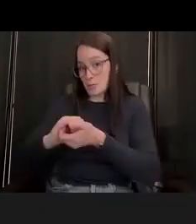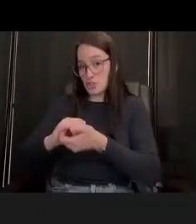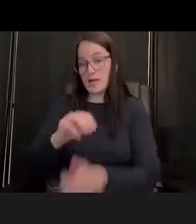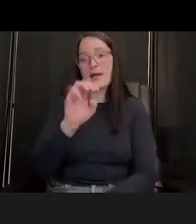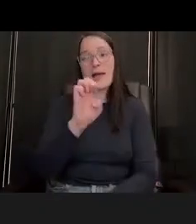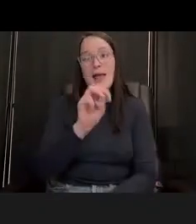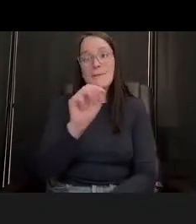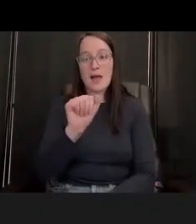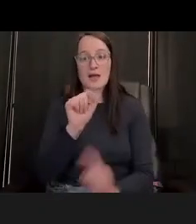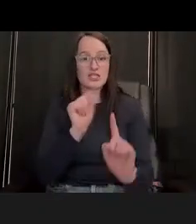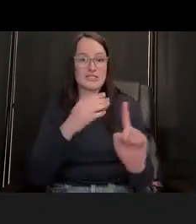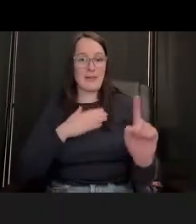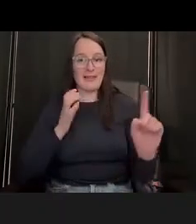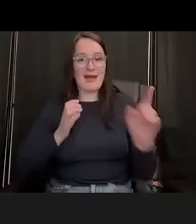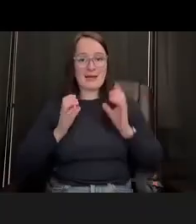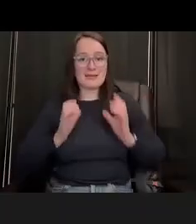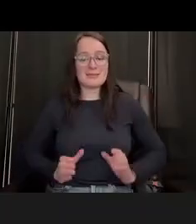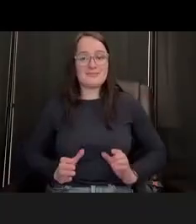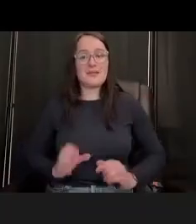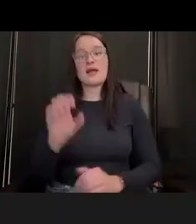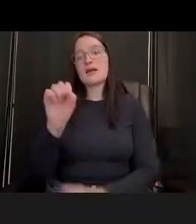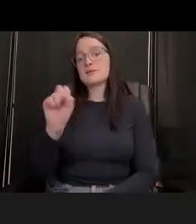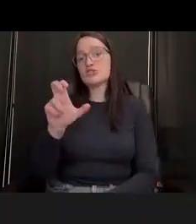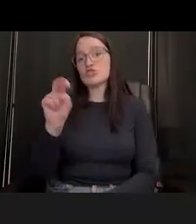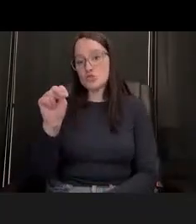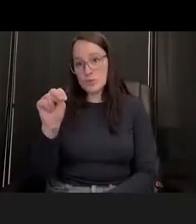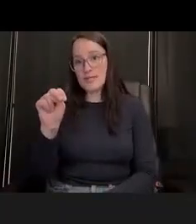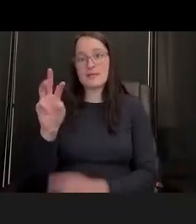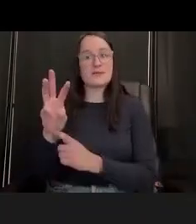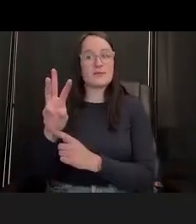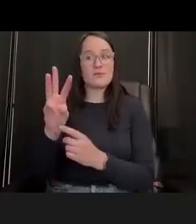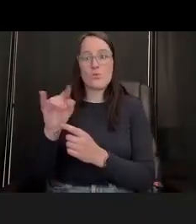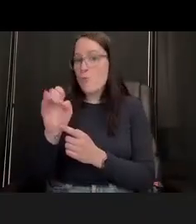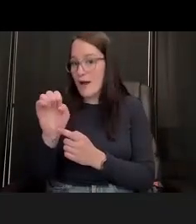partners like Susan uh and Wise in the community. So let's go on to the next slide please.